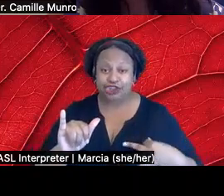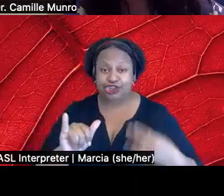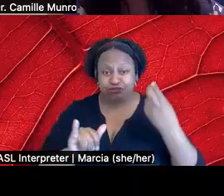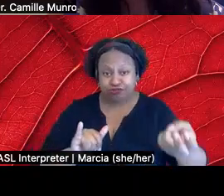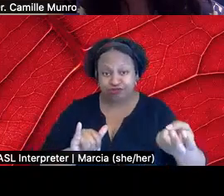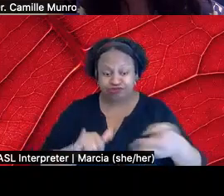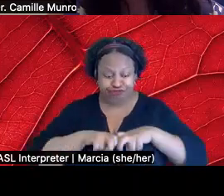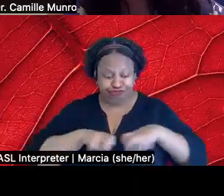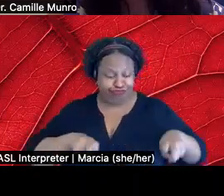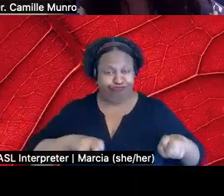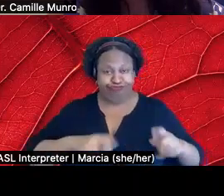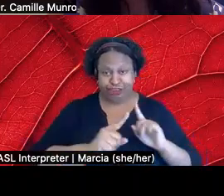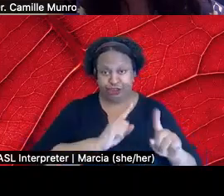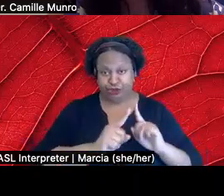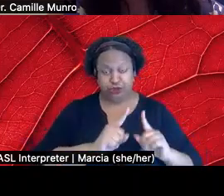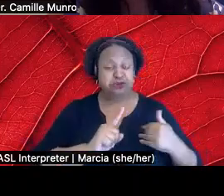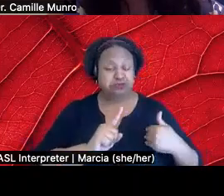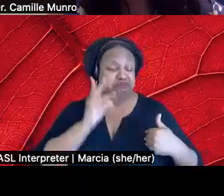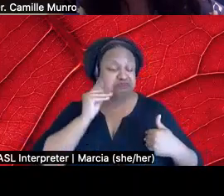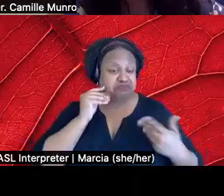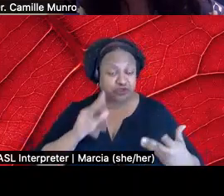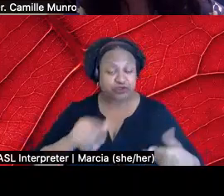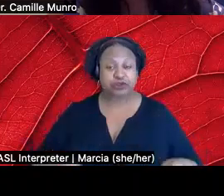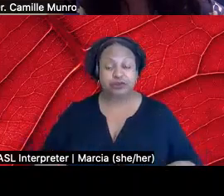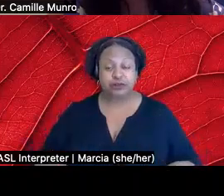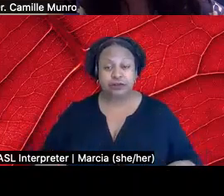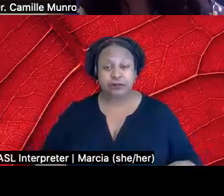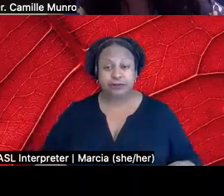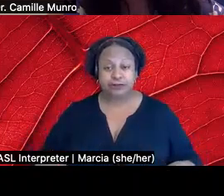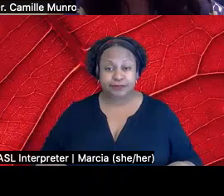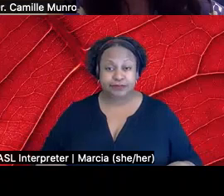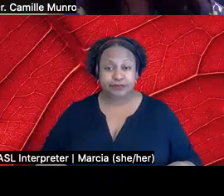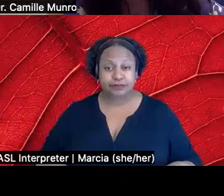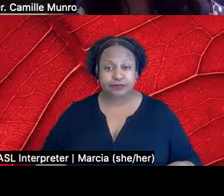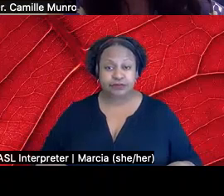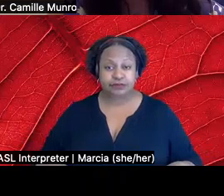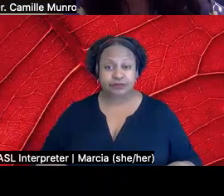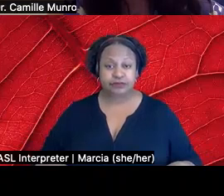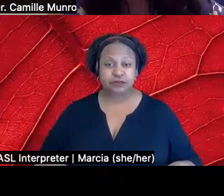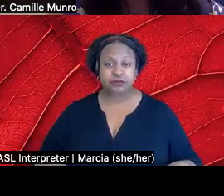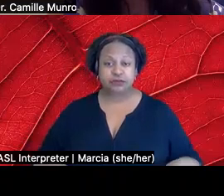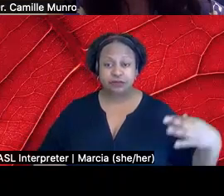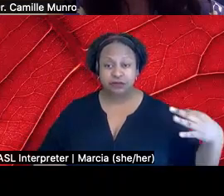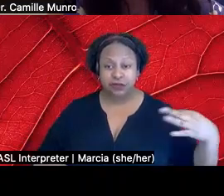I can't speak a lot to the admissions of it all, but I mean, I can speak to